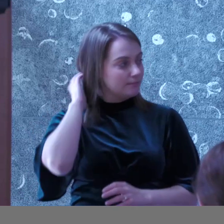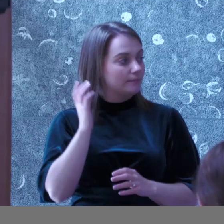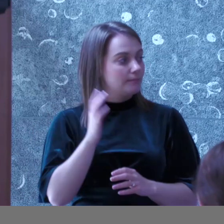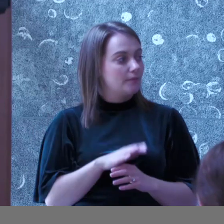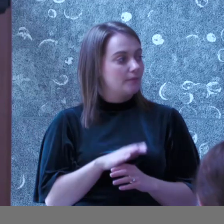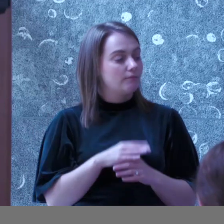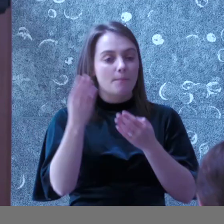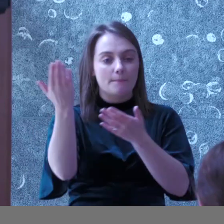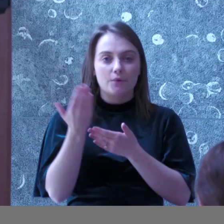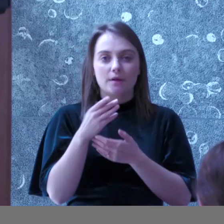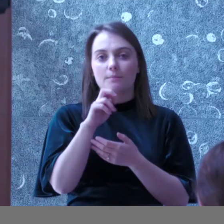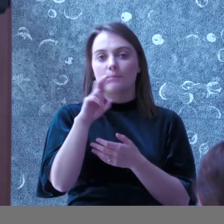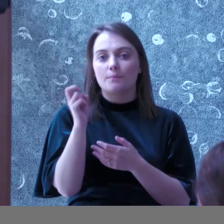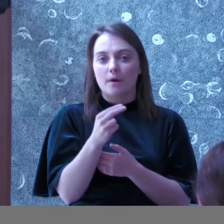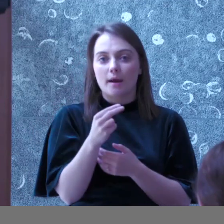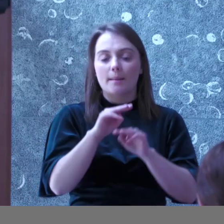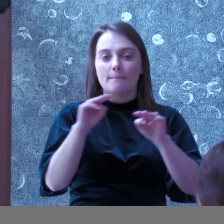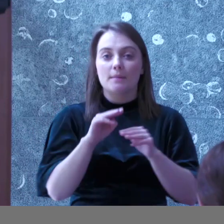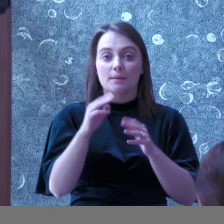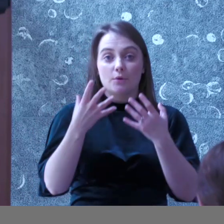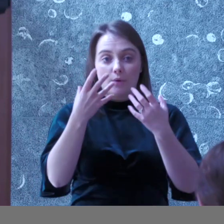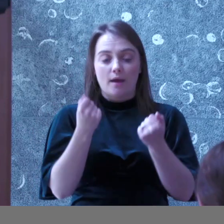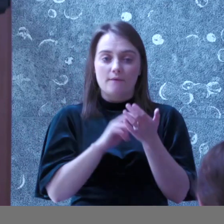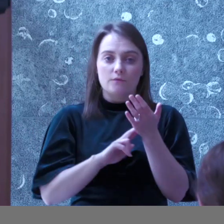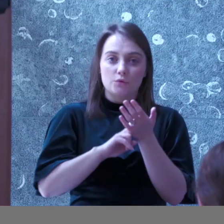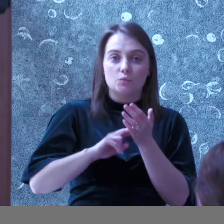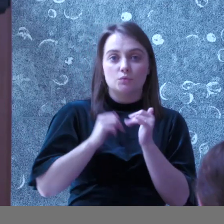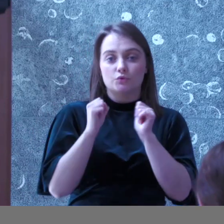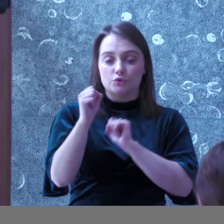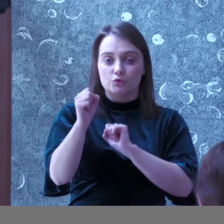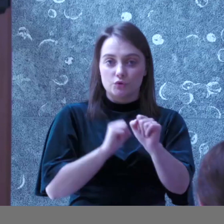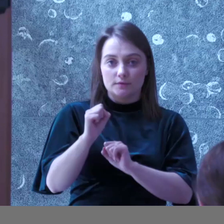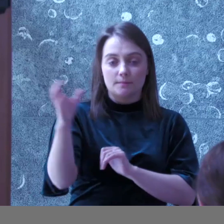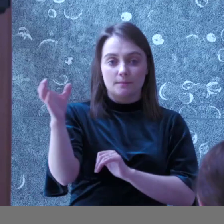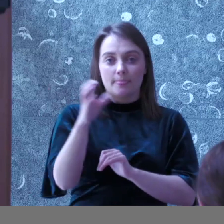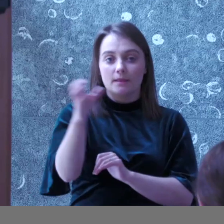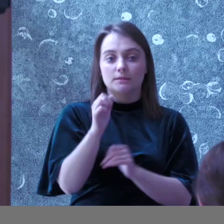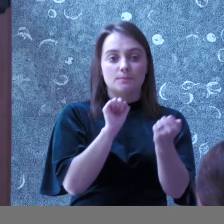bringing people who actually use our services into meet our developers, I have done it in